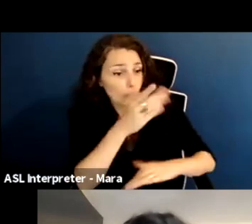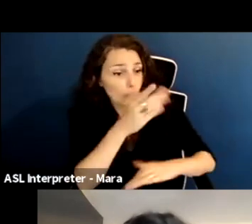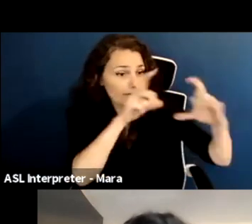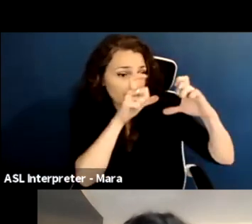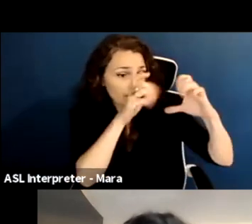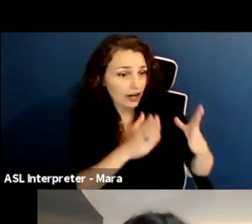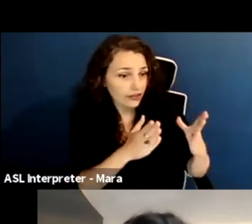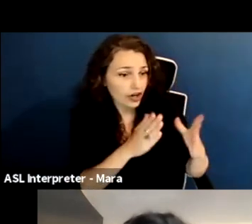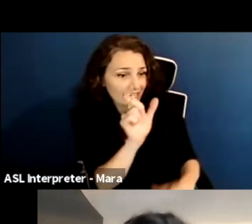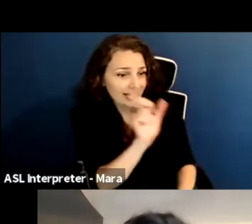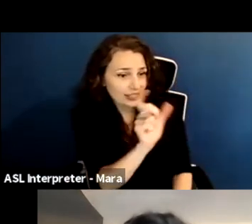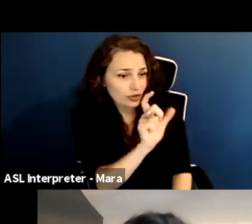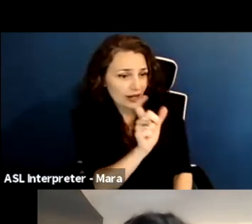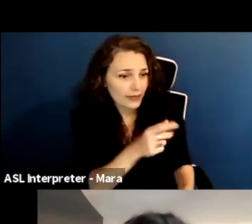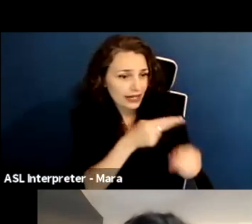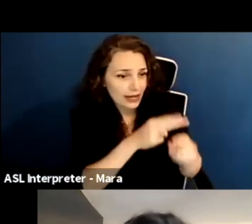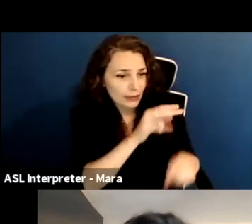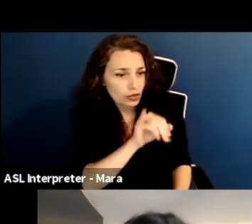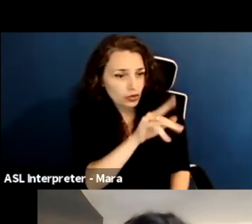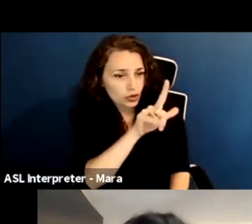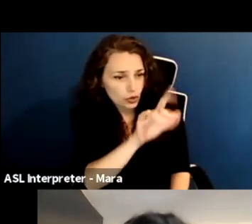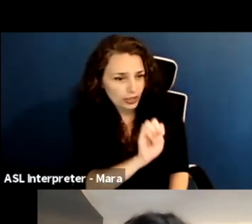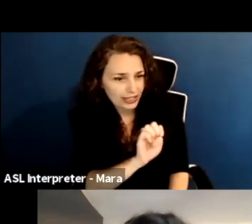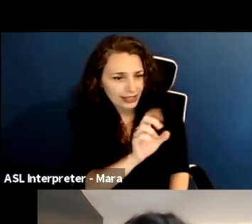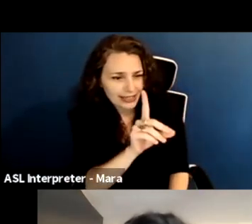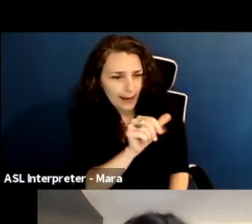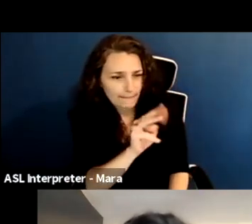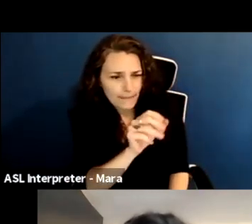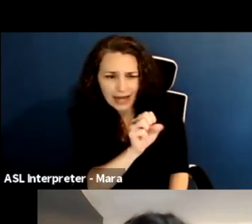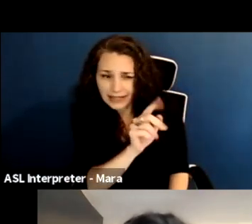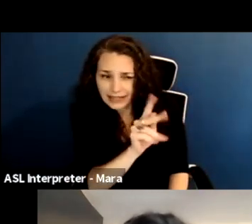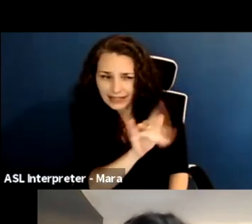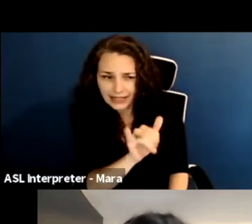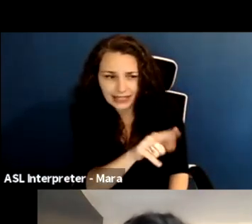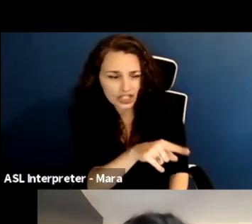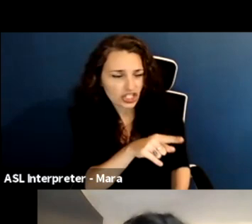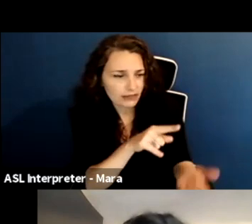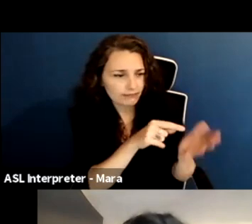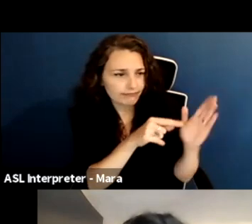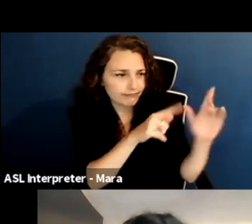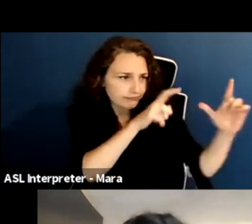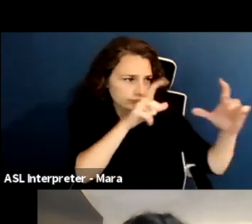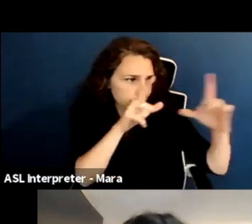named Julie Domanski that she documents the land loss in Louisiana